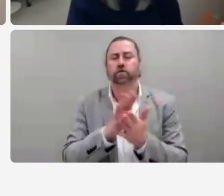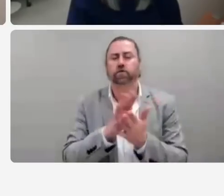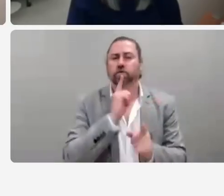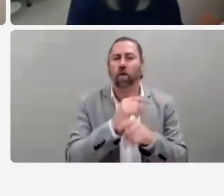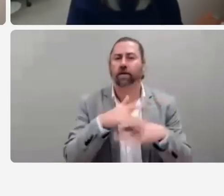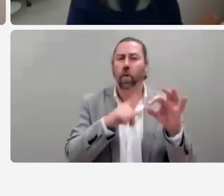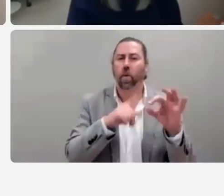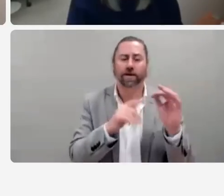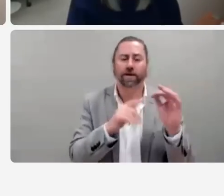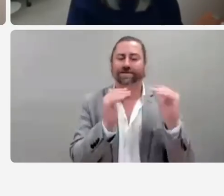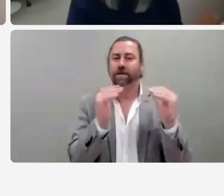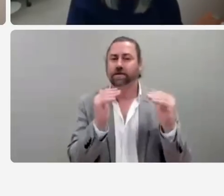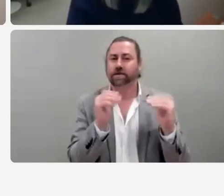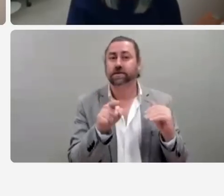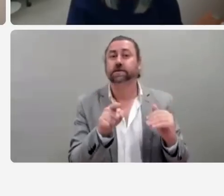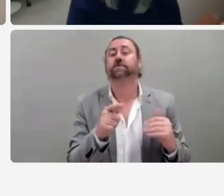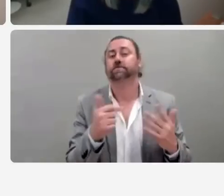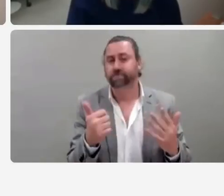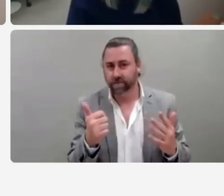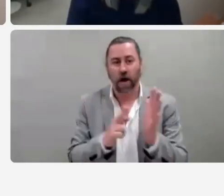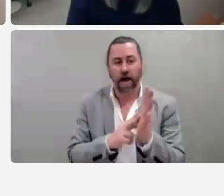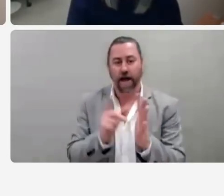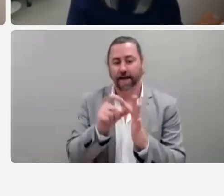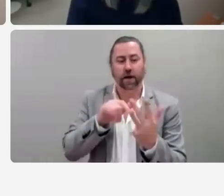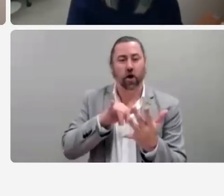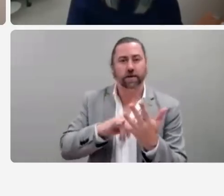regard to how the NDIS ones are framed.